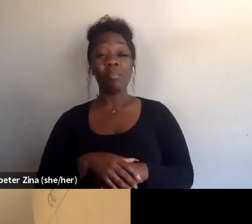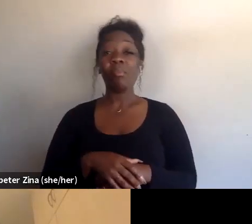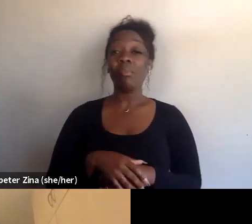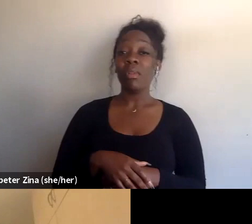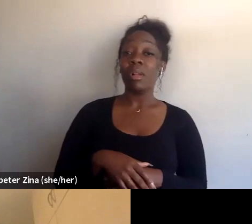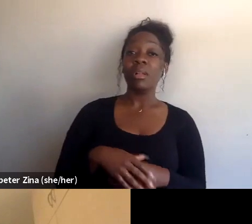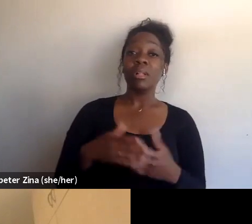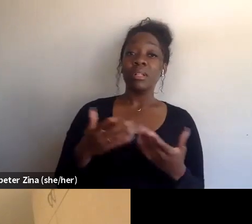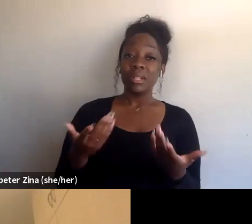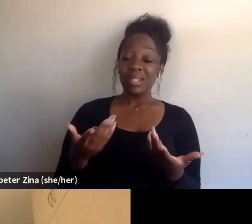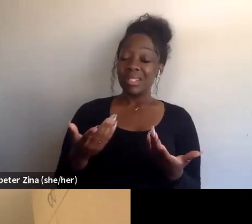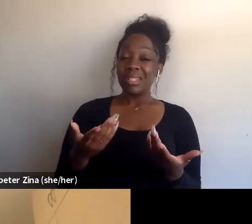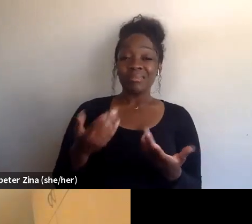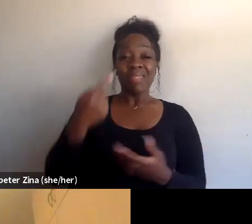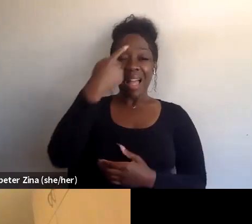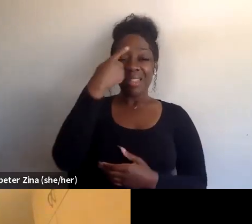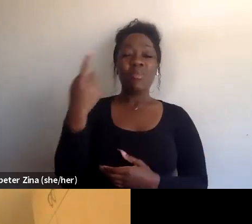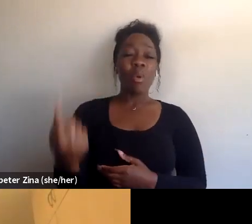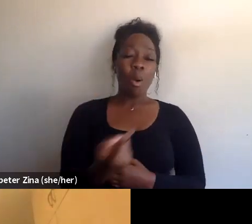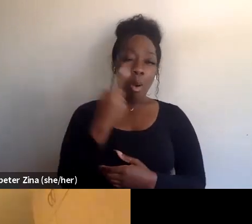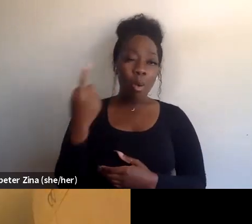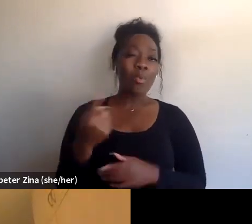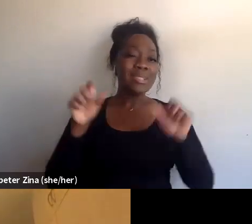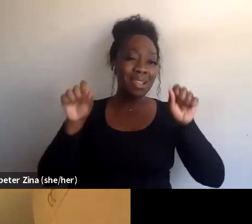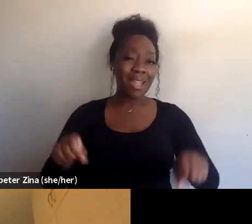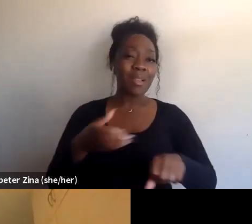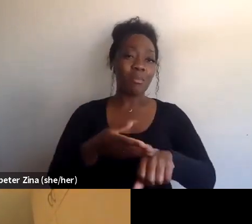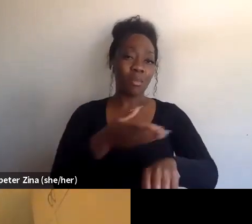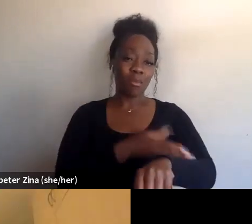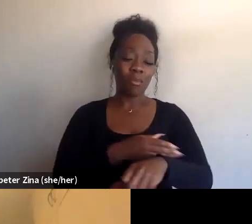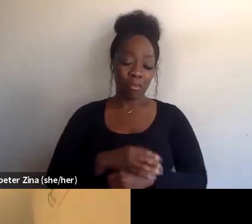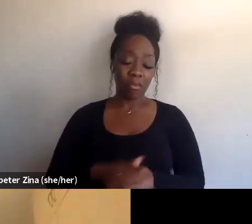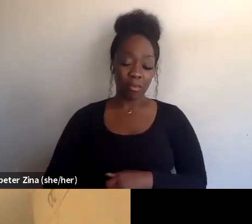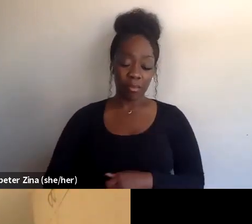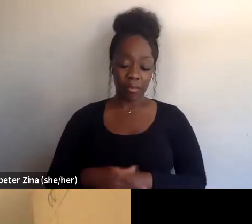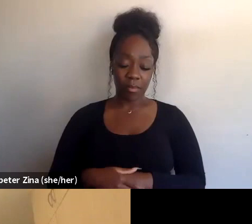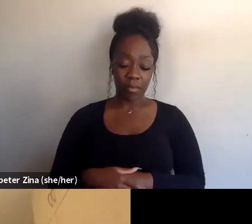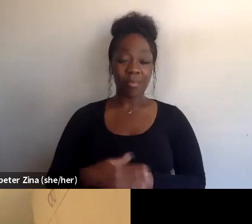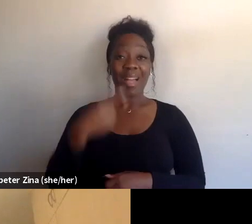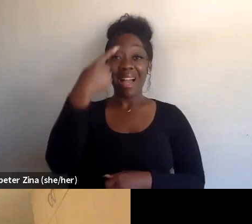Karishma, I think there's always room to improve. I think there's definitely not enough